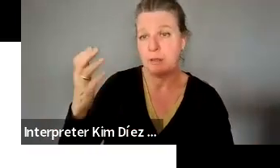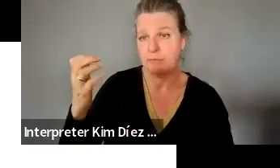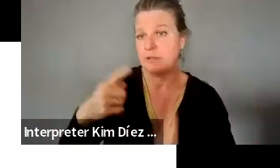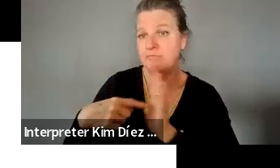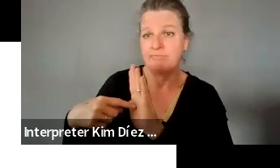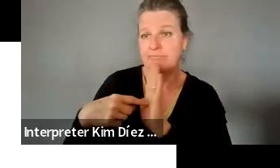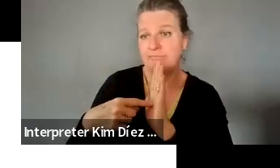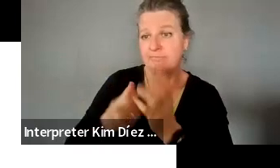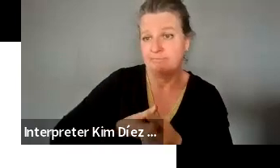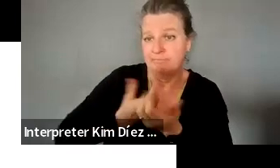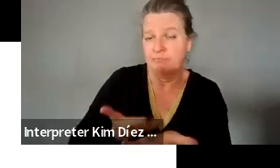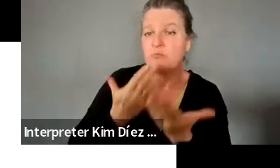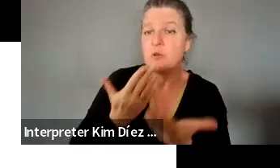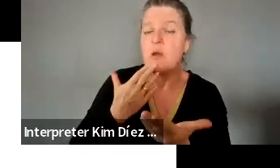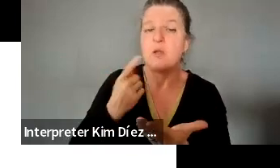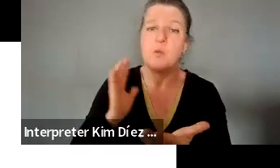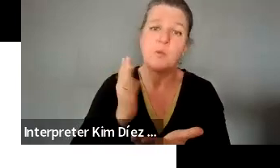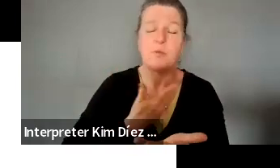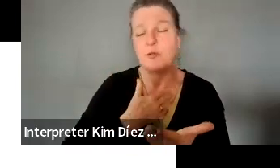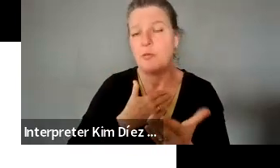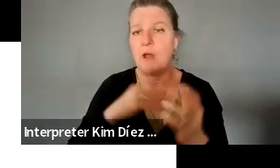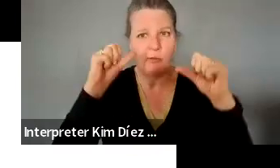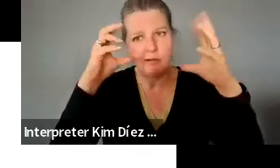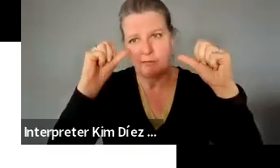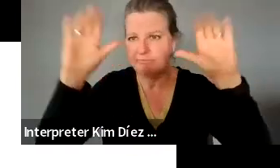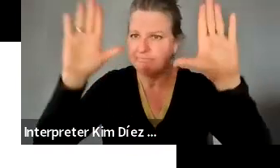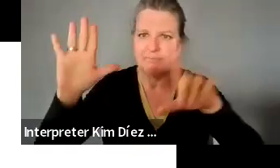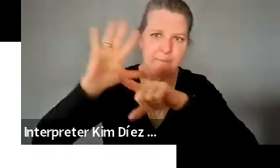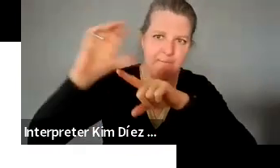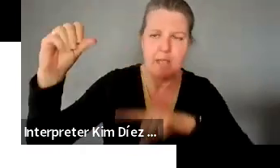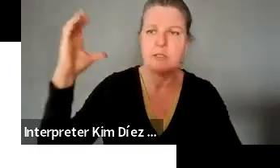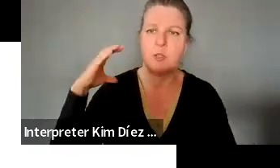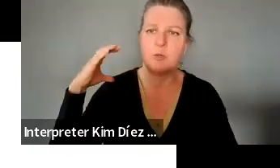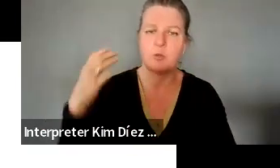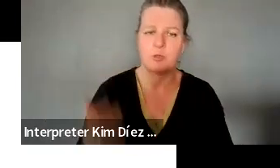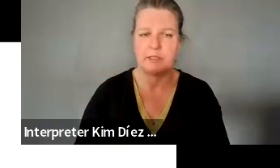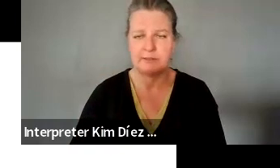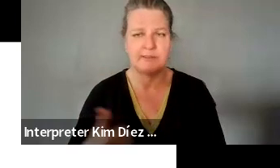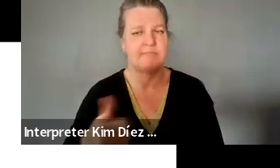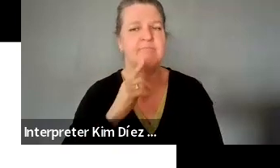to our amazing coaches? [James] Absolutely. You know, one of the greatest joys for me